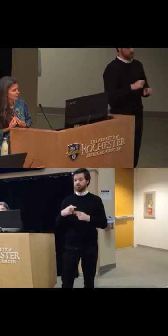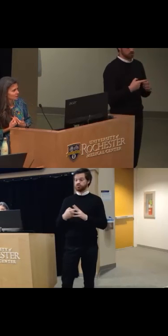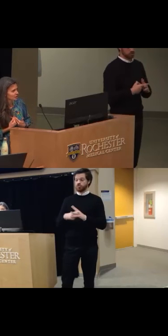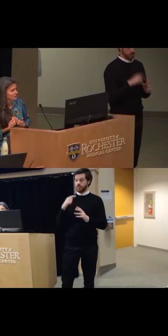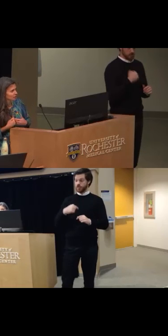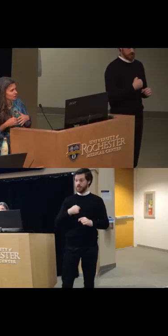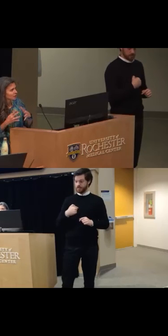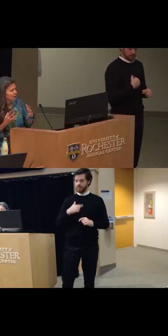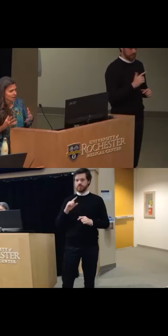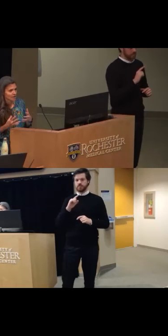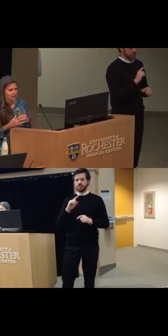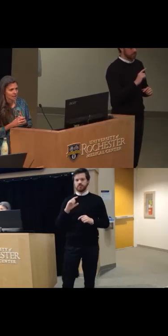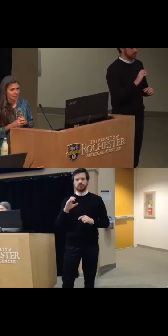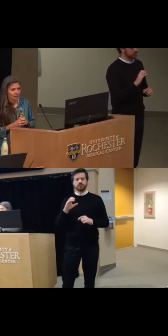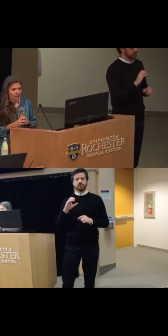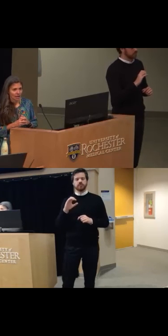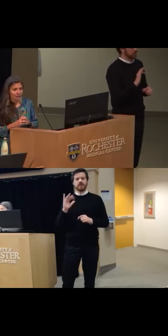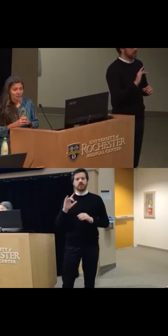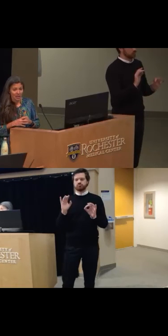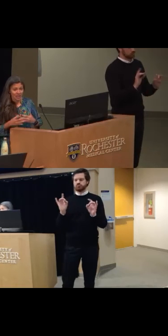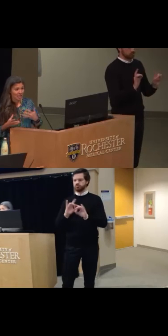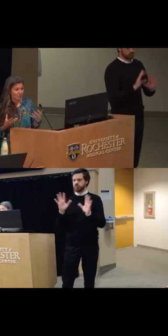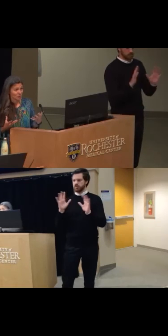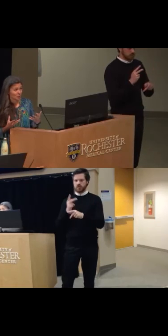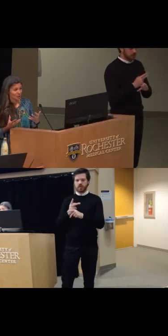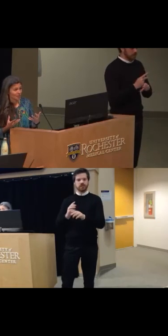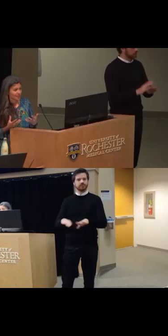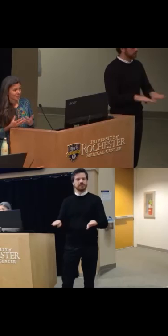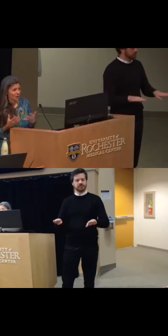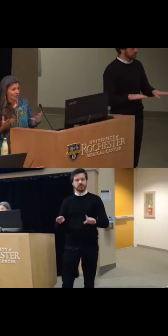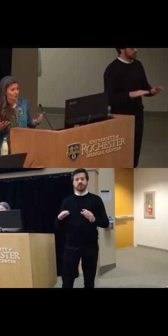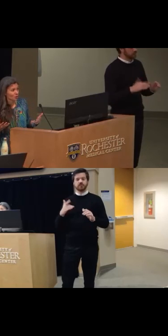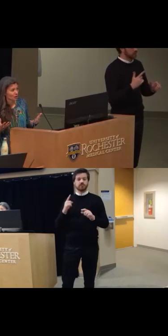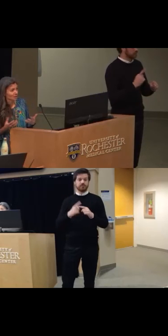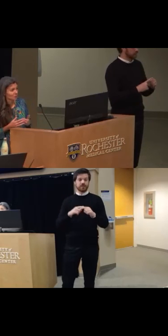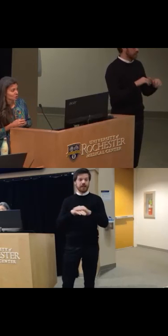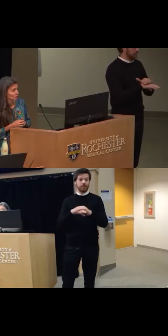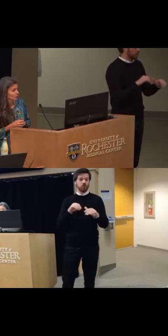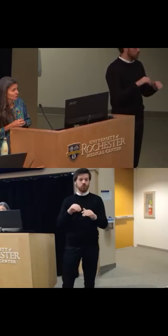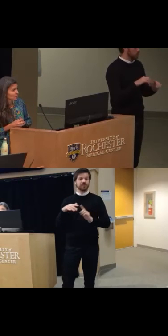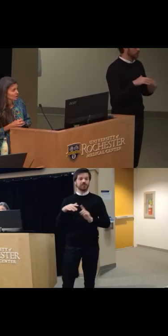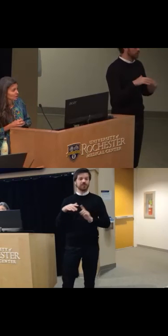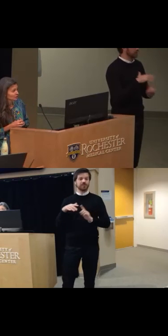and intensive care uh setting um the ambulatory setting so I also work in ambulatory we're seeing